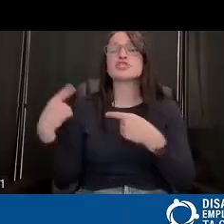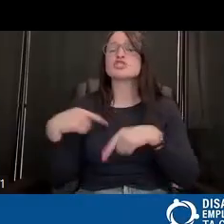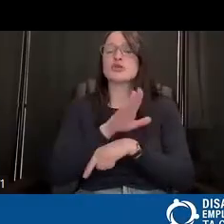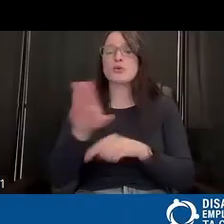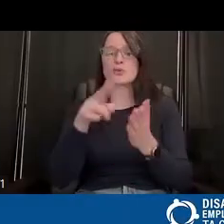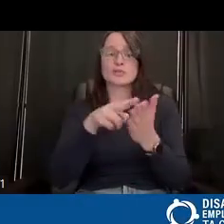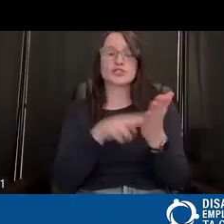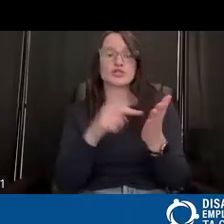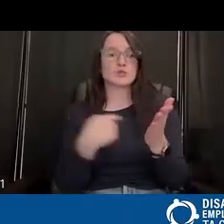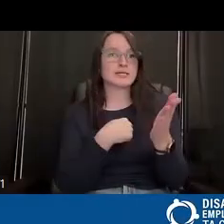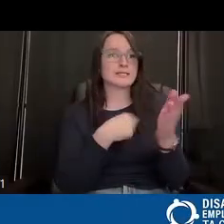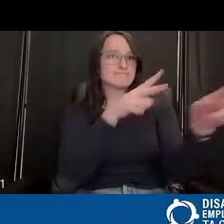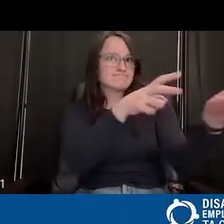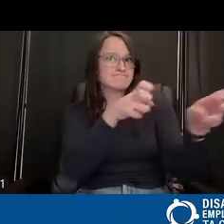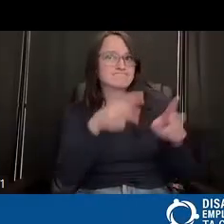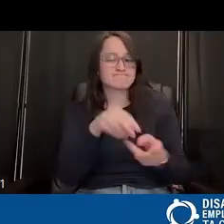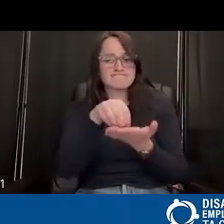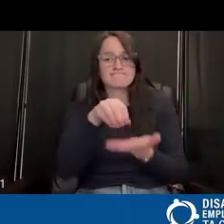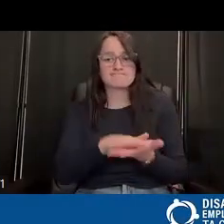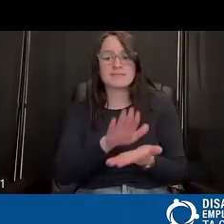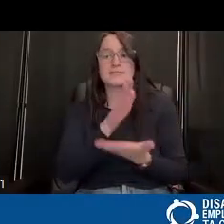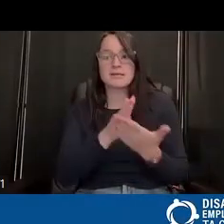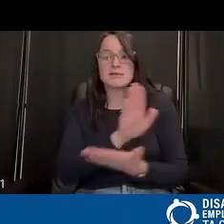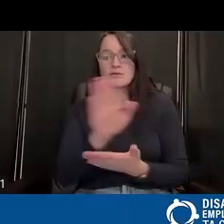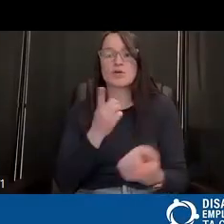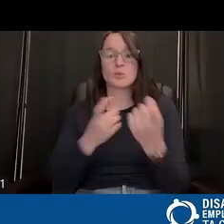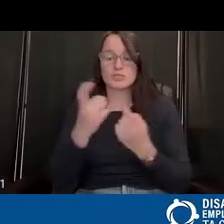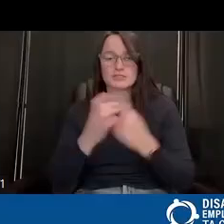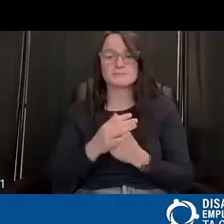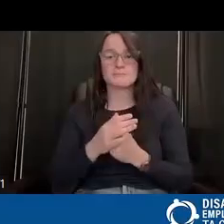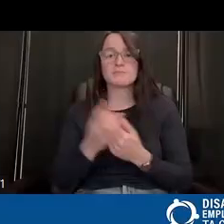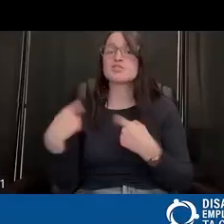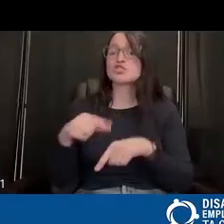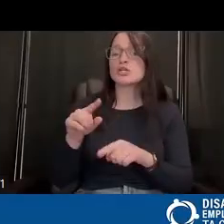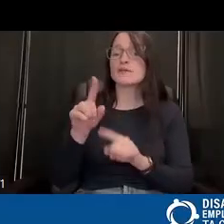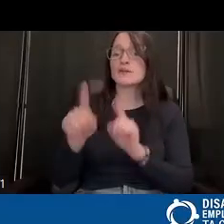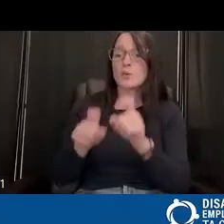to cover a couple of those um, during the Q&A, but um, may not have time for too many because we have